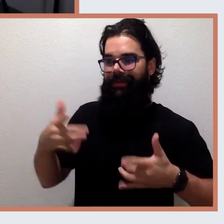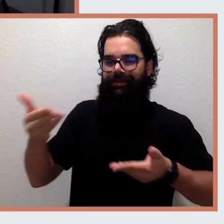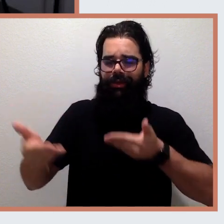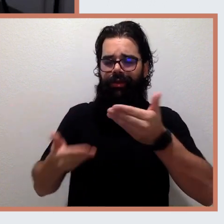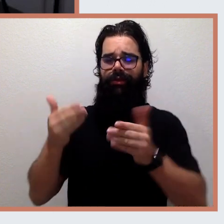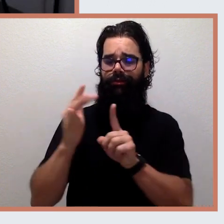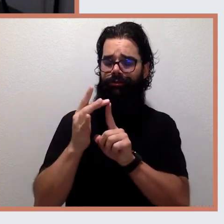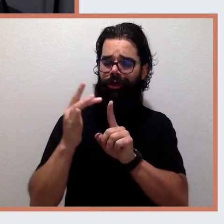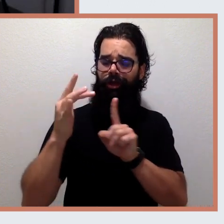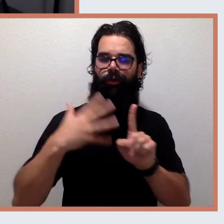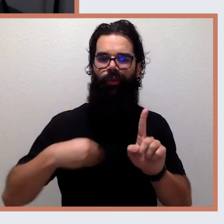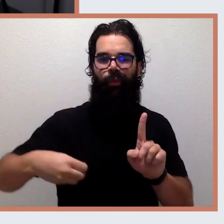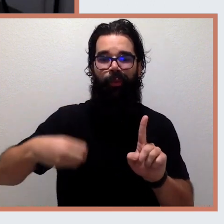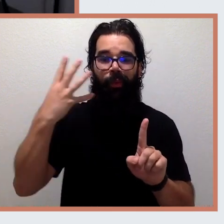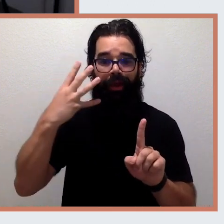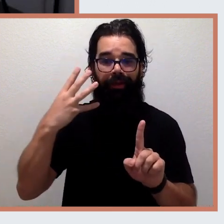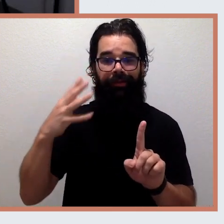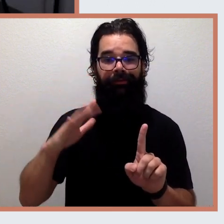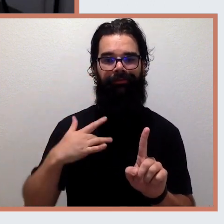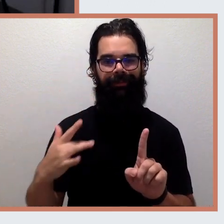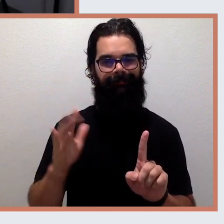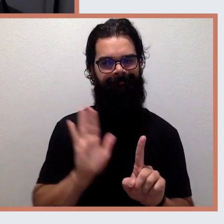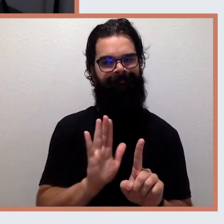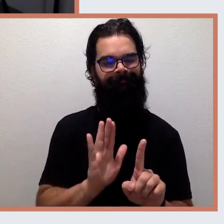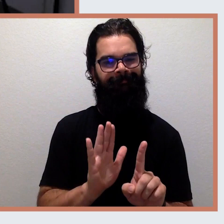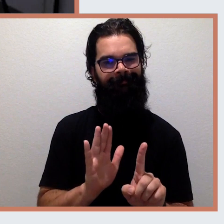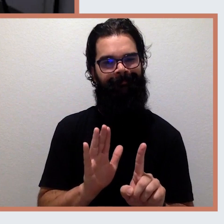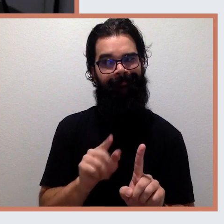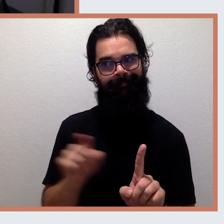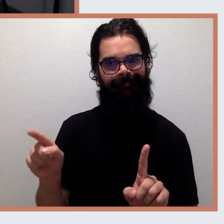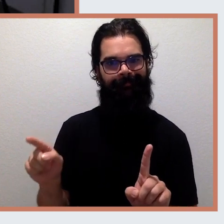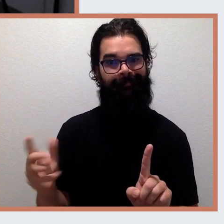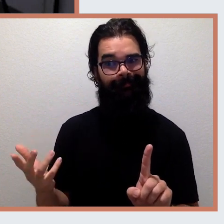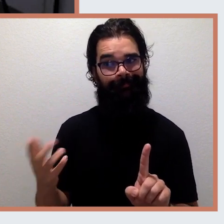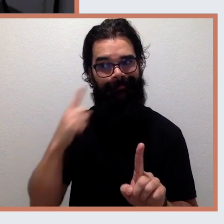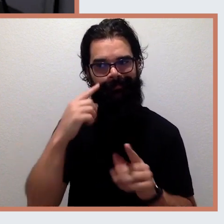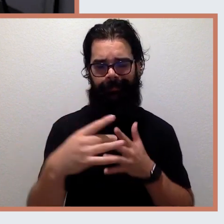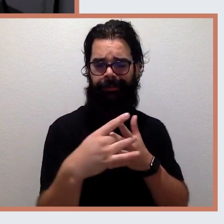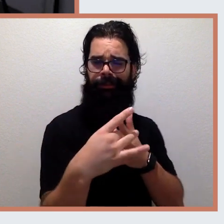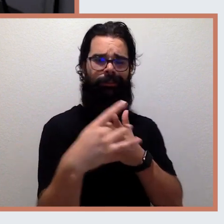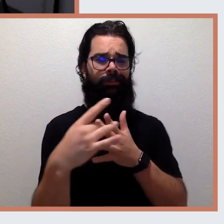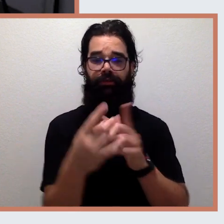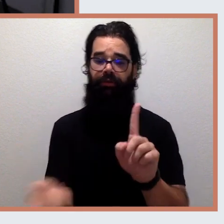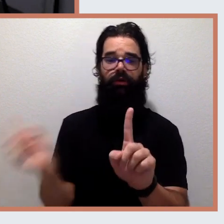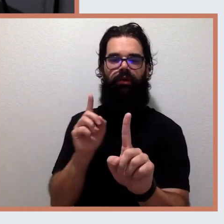and I'm seeing what's being made right now, and I'm like, "Hm, you still are hiring those shiny white boys